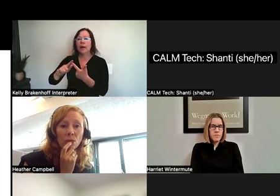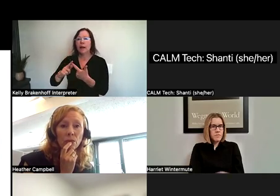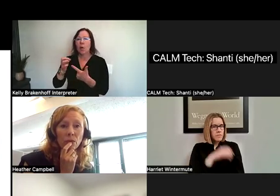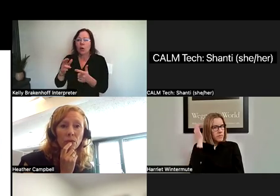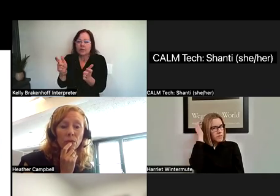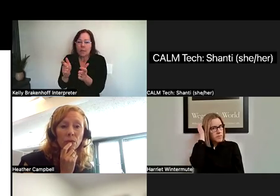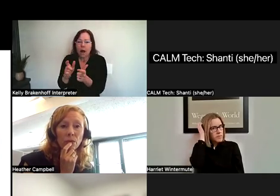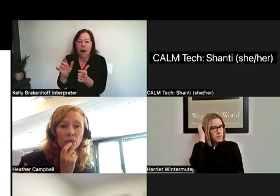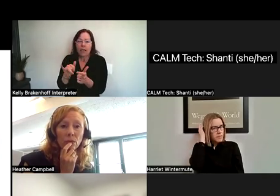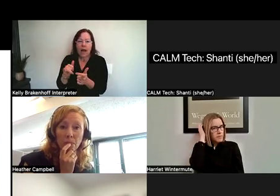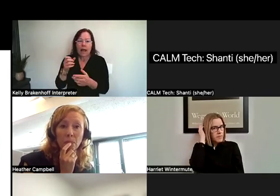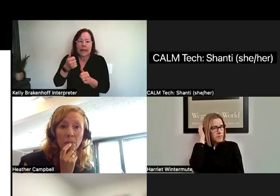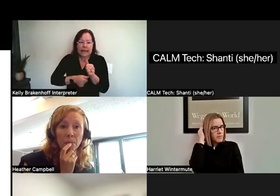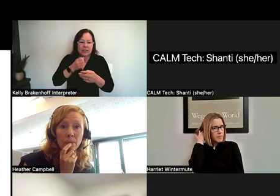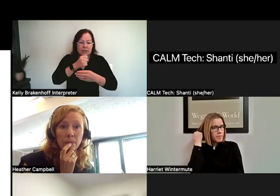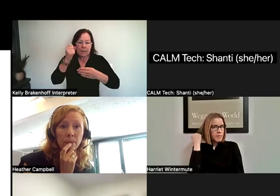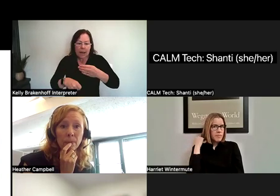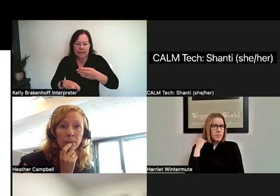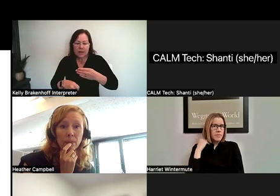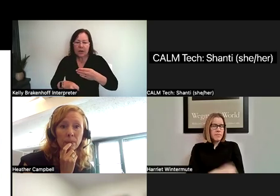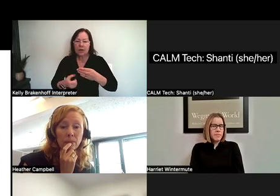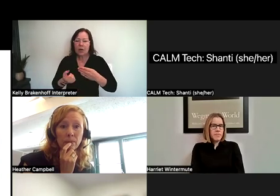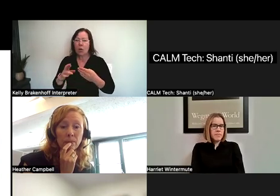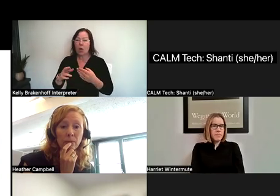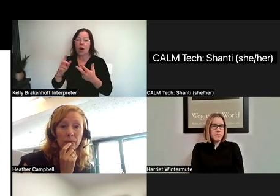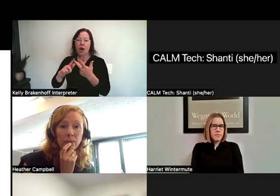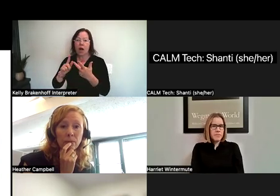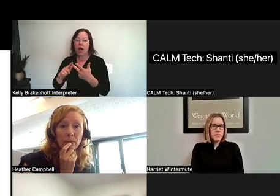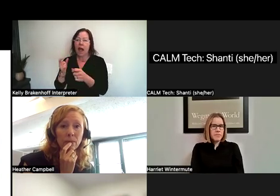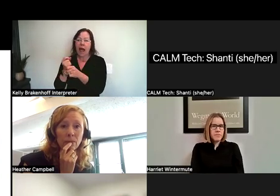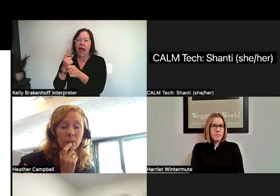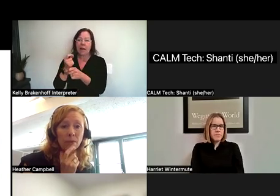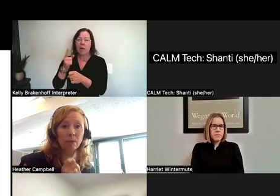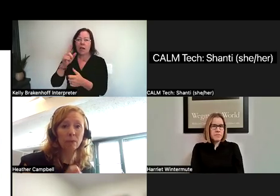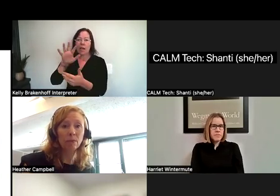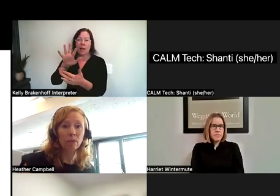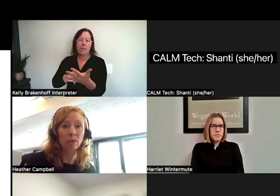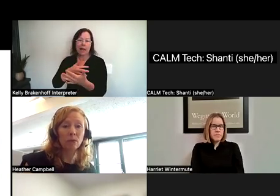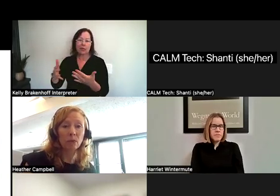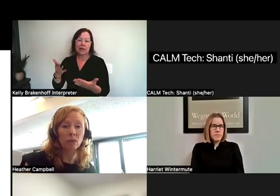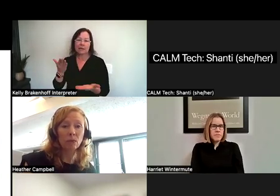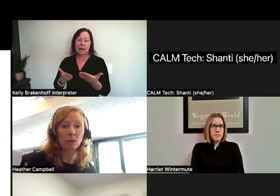like semester or even align with an annual matrix. That's the first speaker. The second speaker